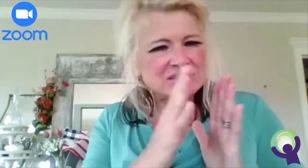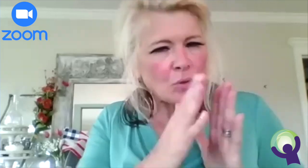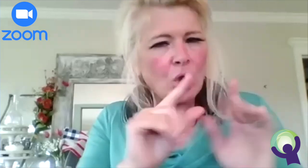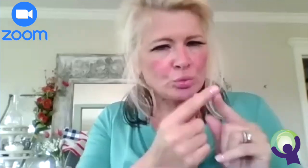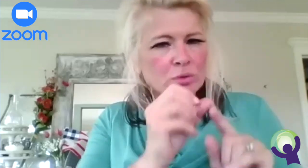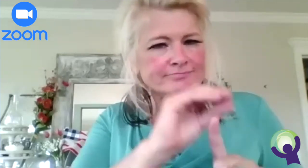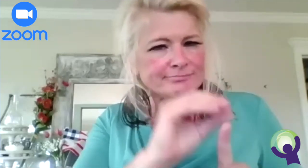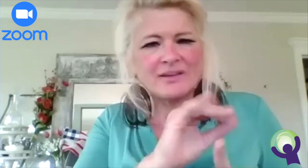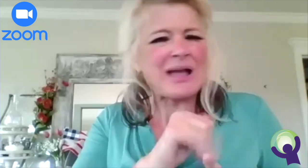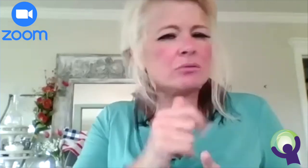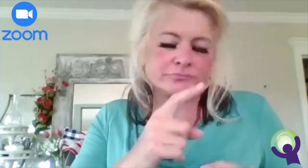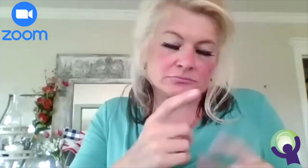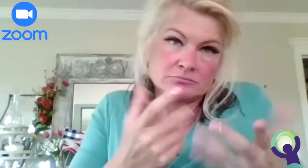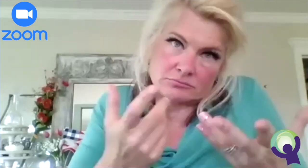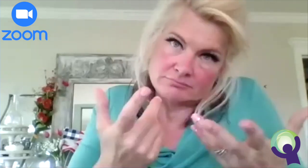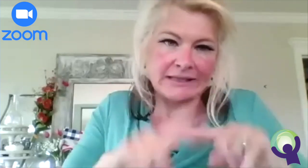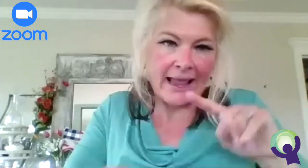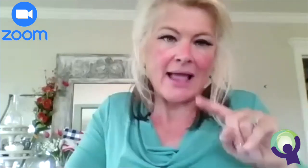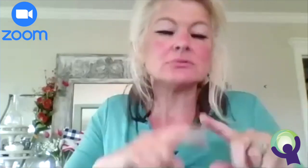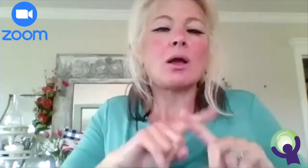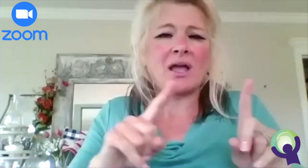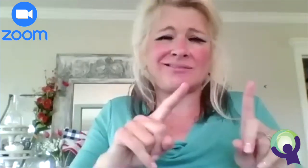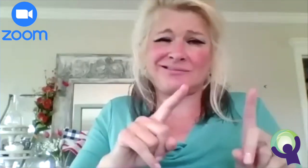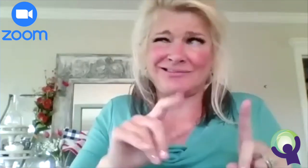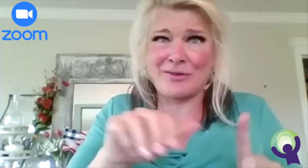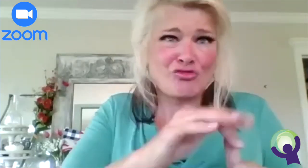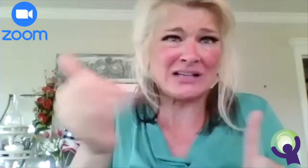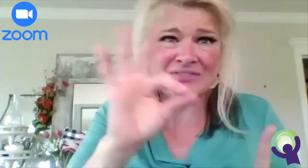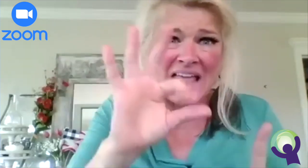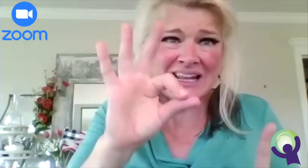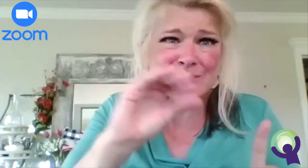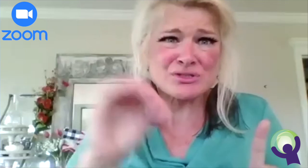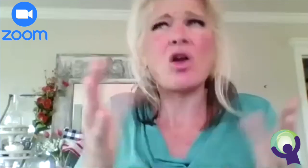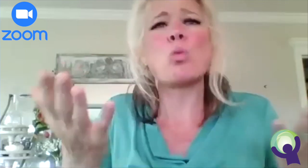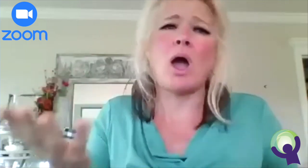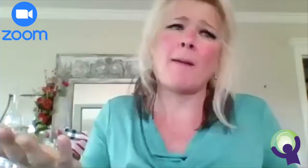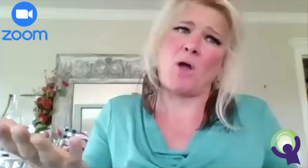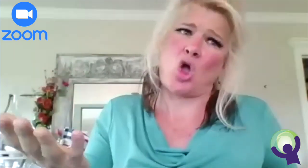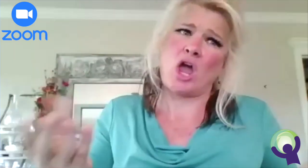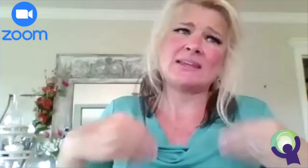their child--is that they can do it you know and not telling them that they can't. Because there is a very small